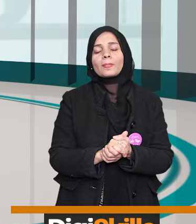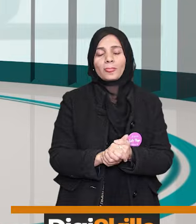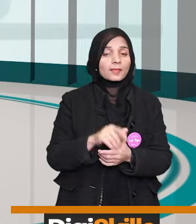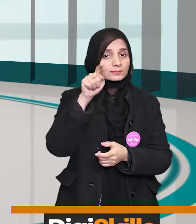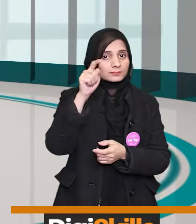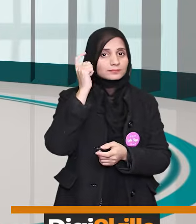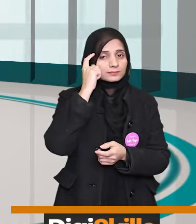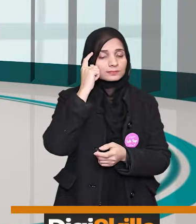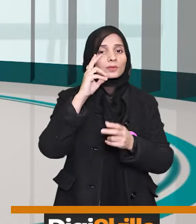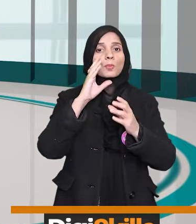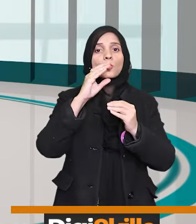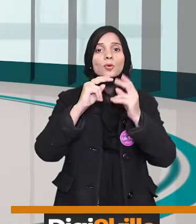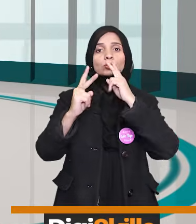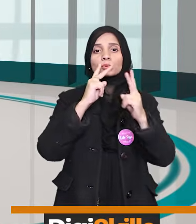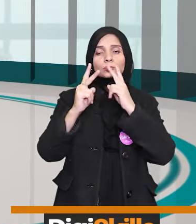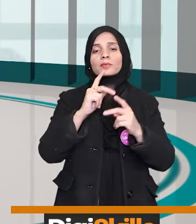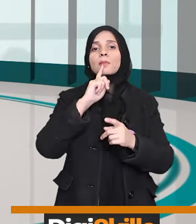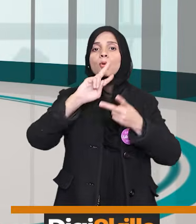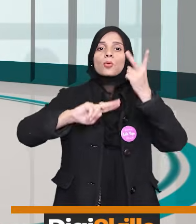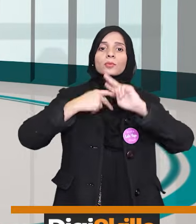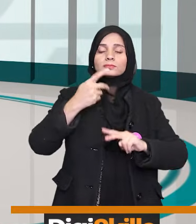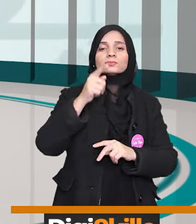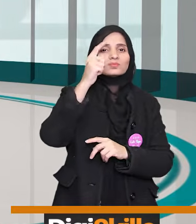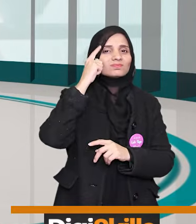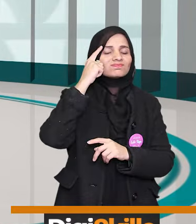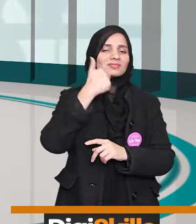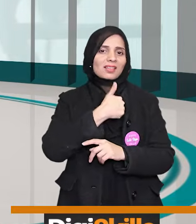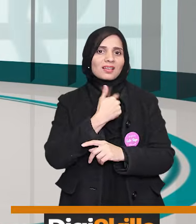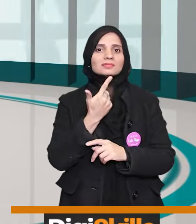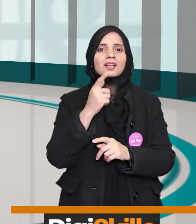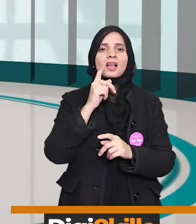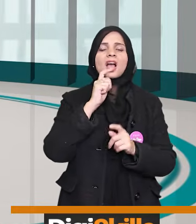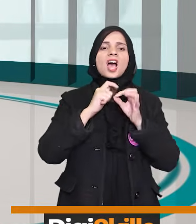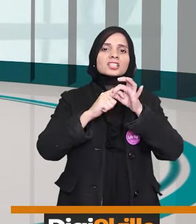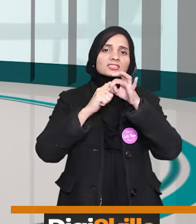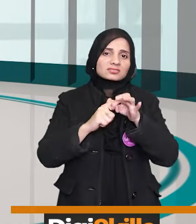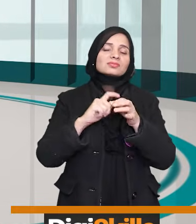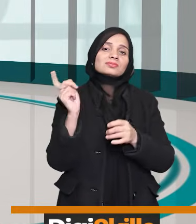Gentlemen! After these two things, do you expect the employee to not hold you accountable.